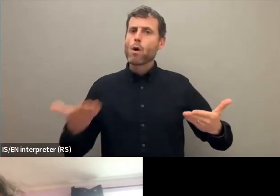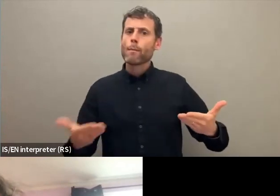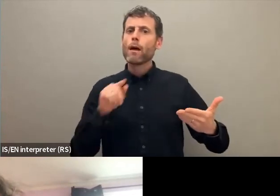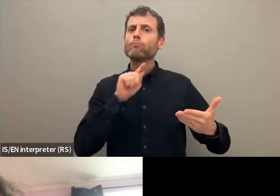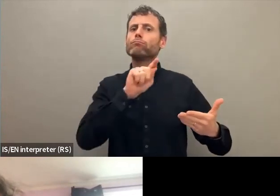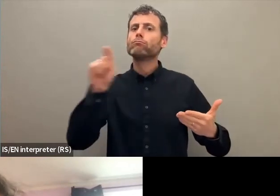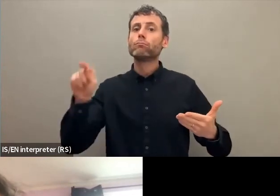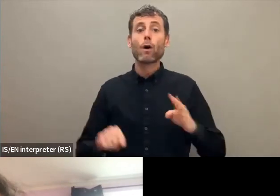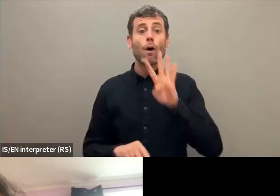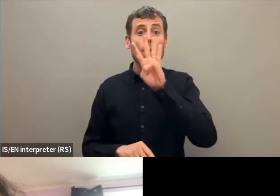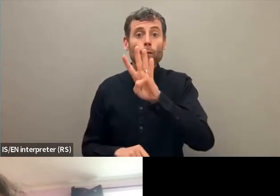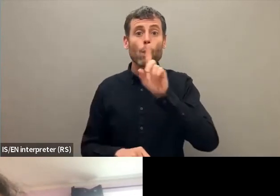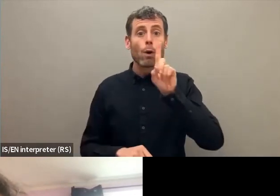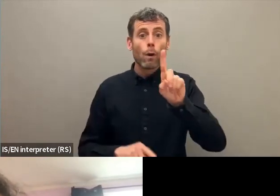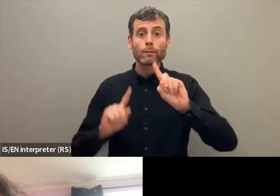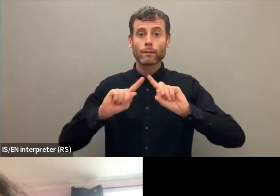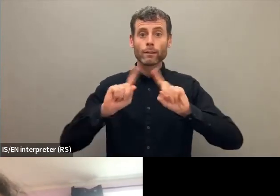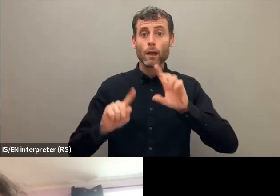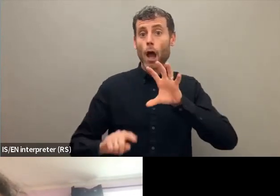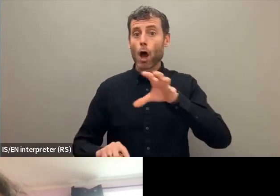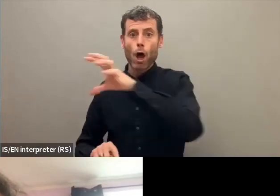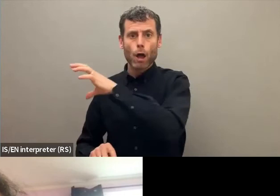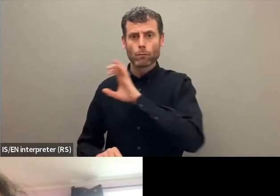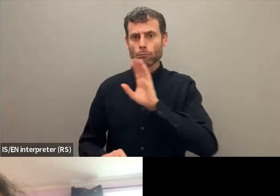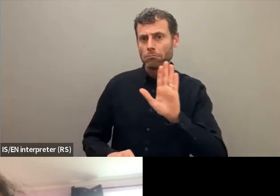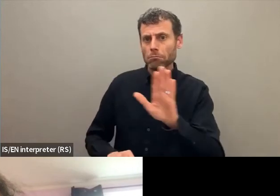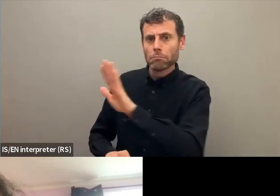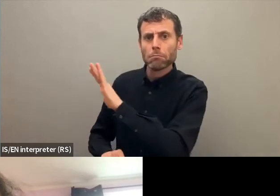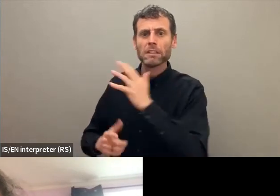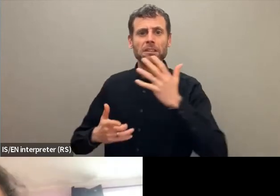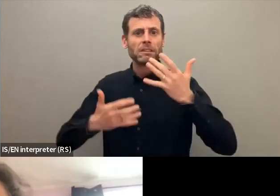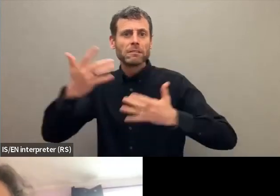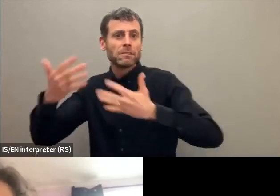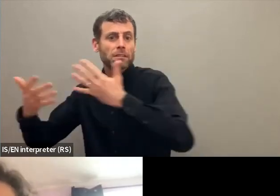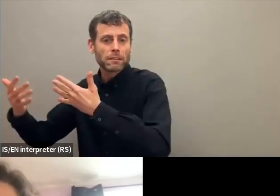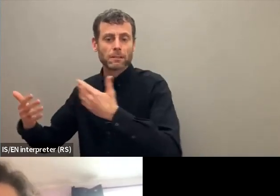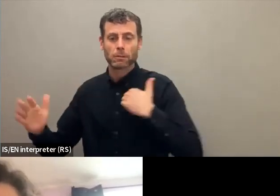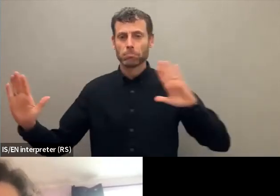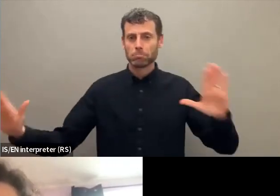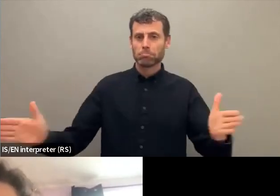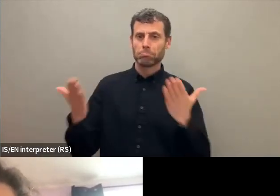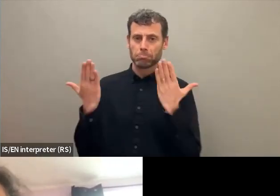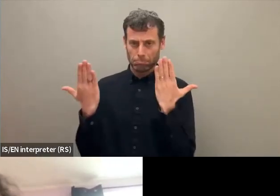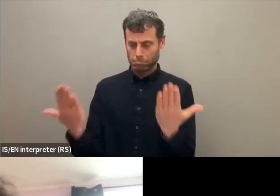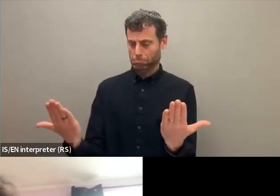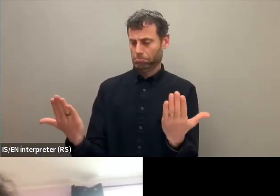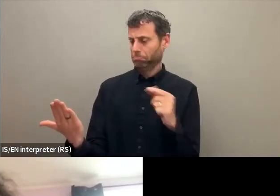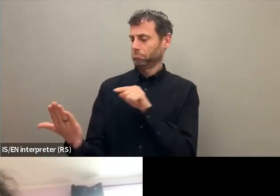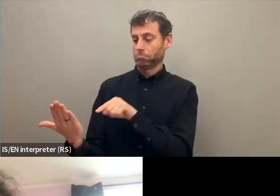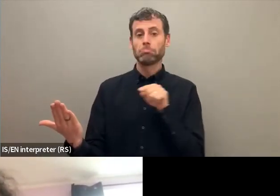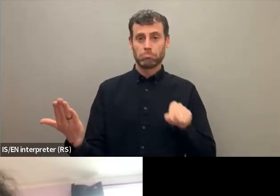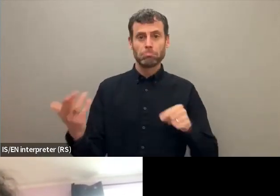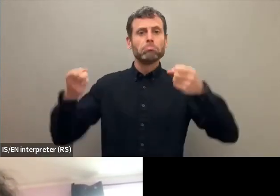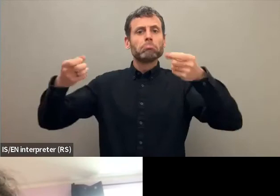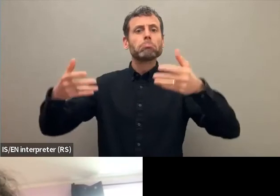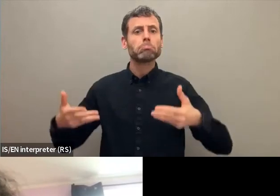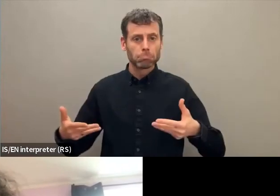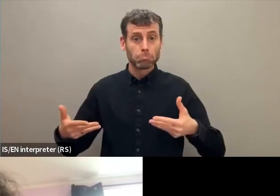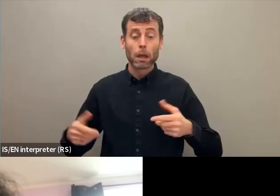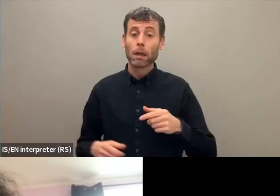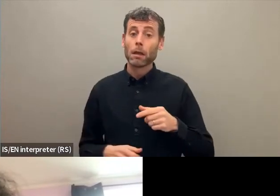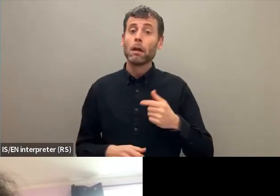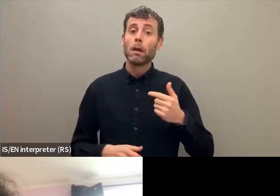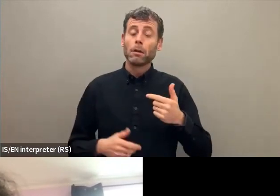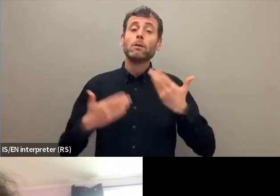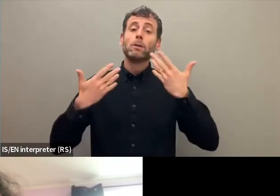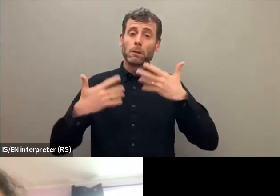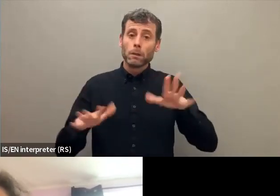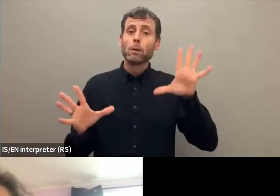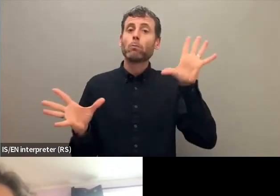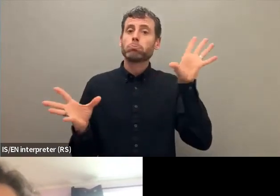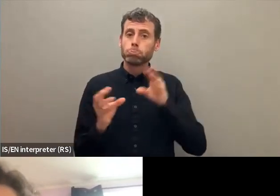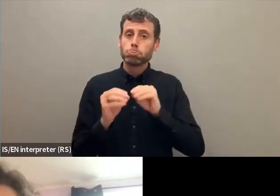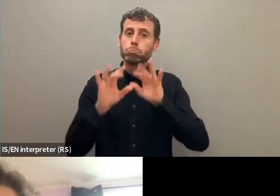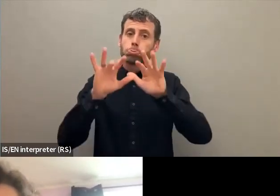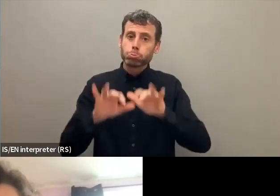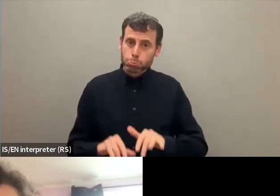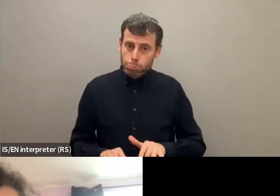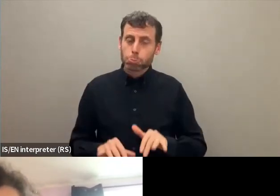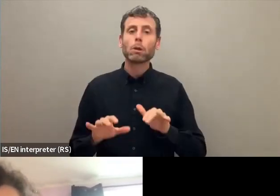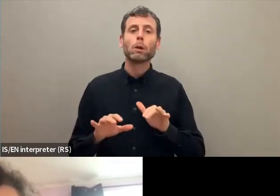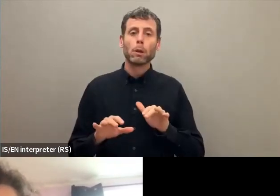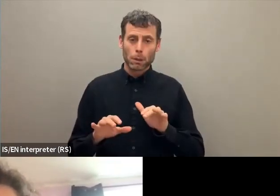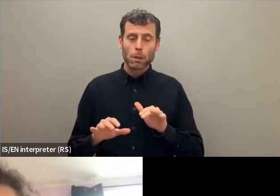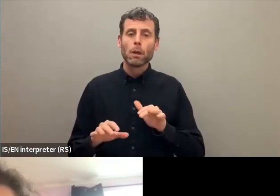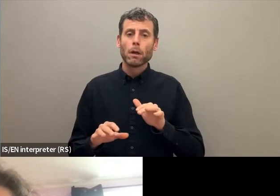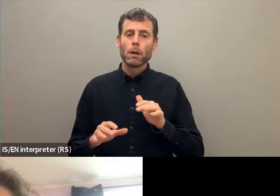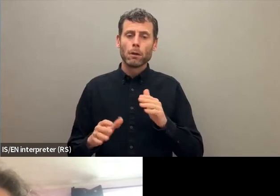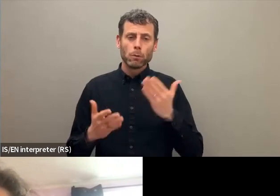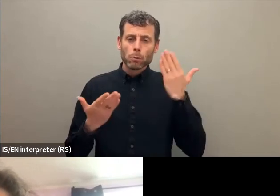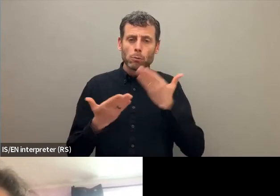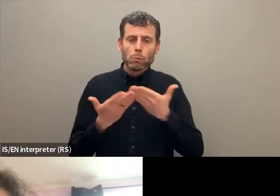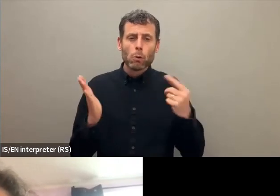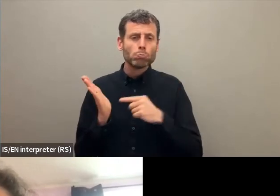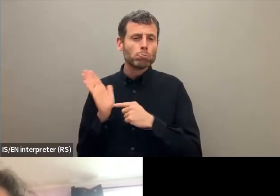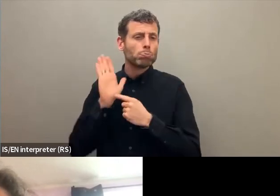Sophie Mitra: It may also not be recognized by statistical authorities as Mohammed noted earlier so that's where national statistics based on how some surveys and censuses can be useful.